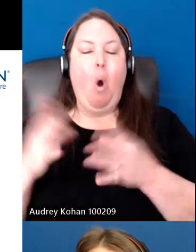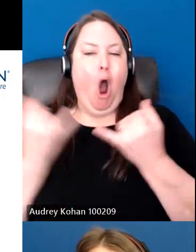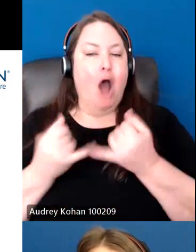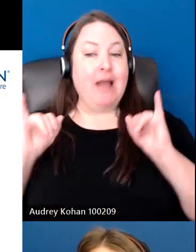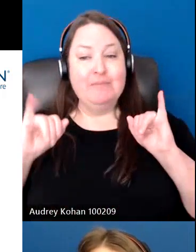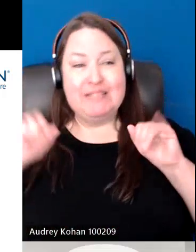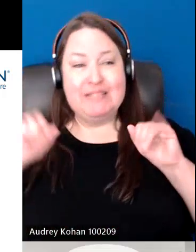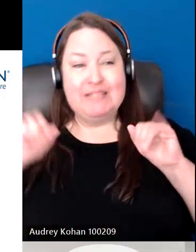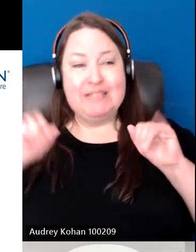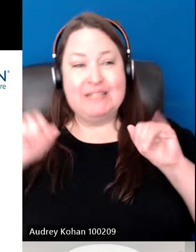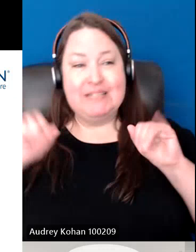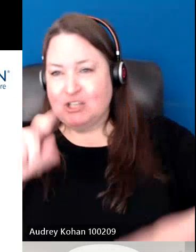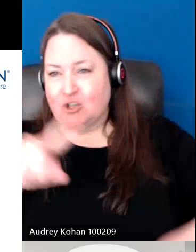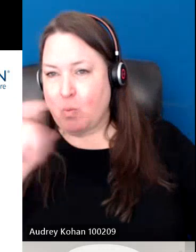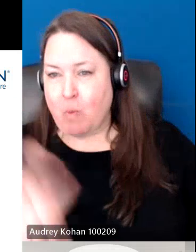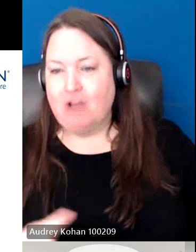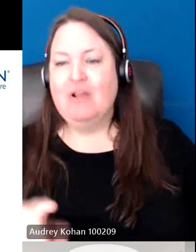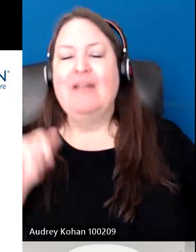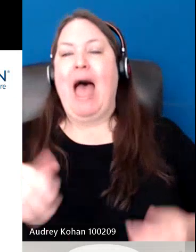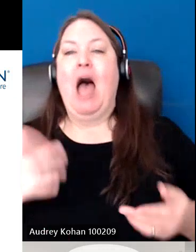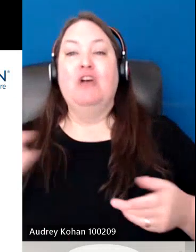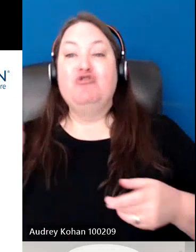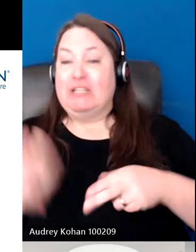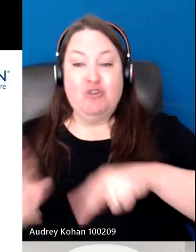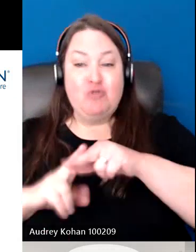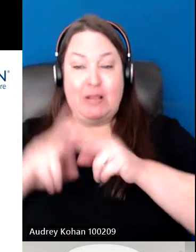well all it did was increase the paranoia of the patient and make them very uncomfortable